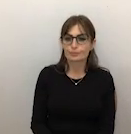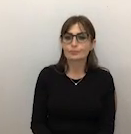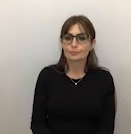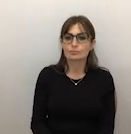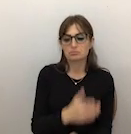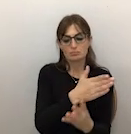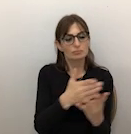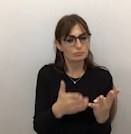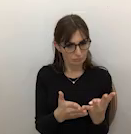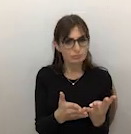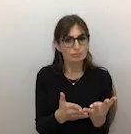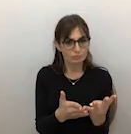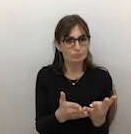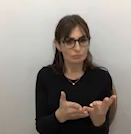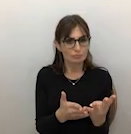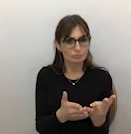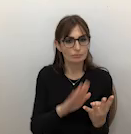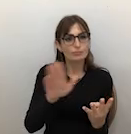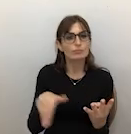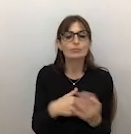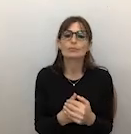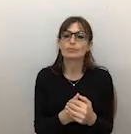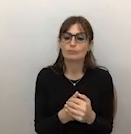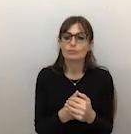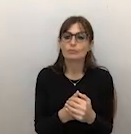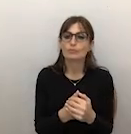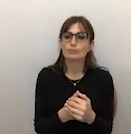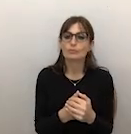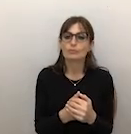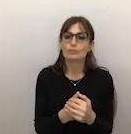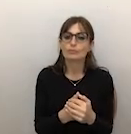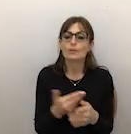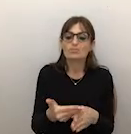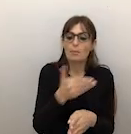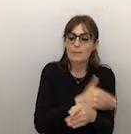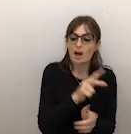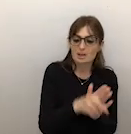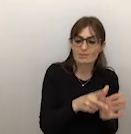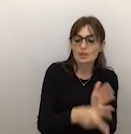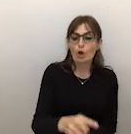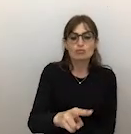Let's consider each of these areas in turn. As we discussed in part eight, a key responsibility